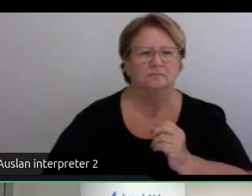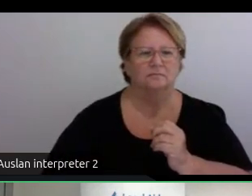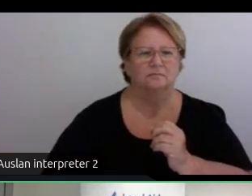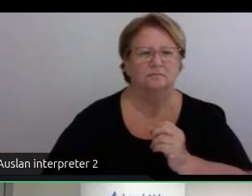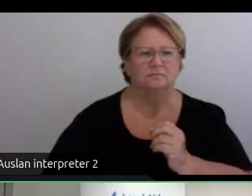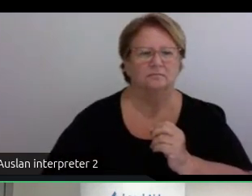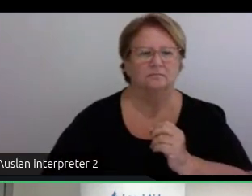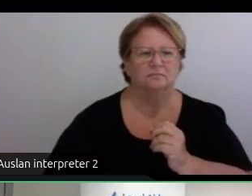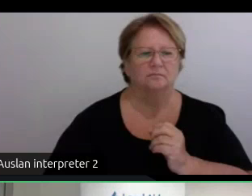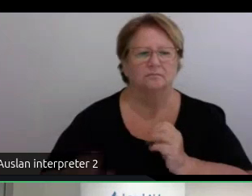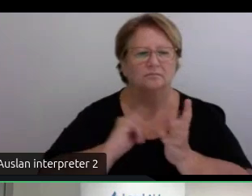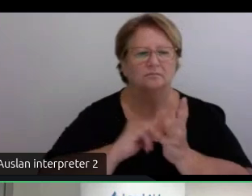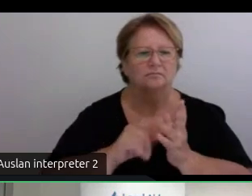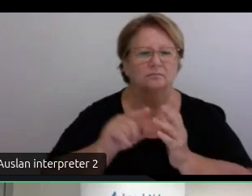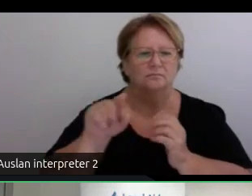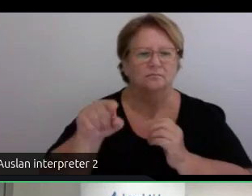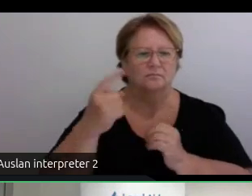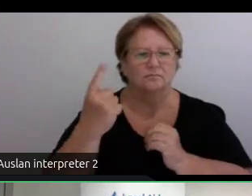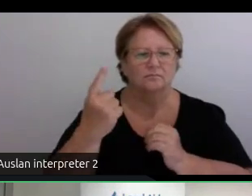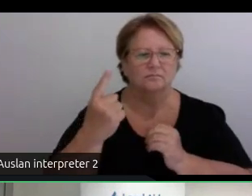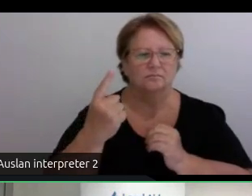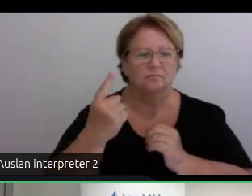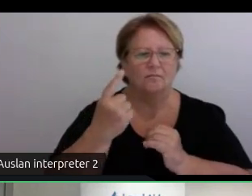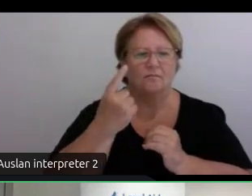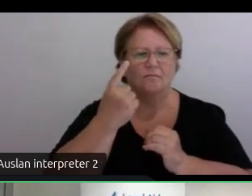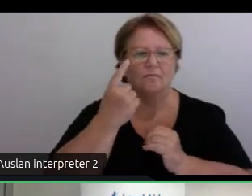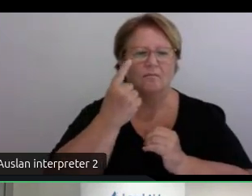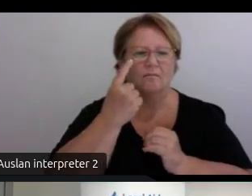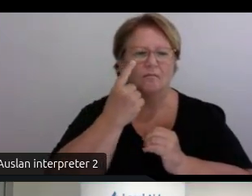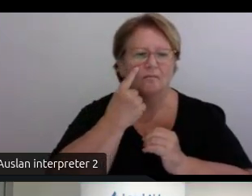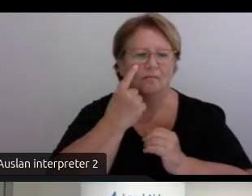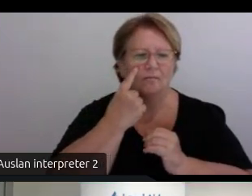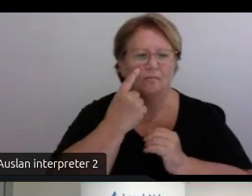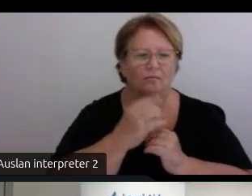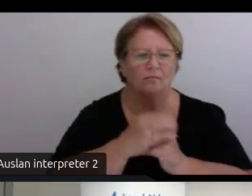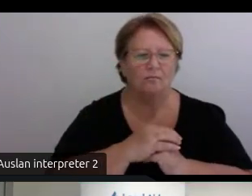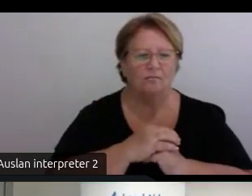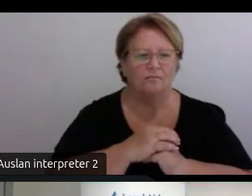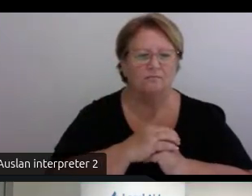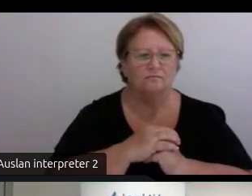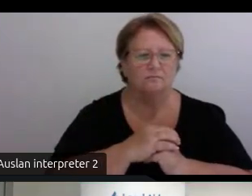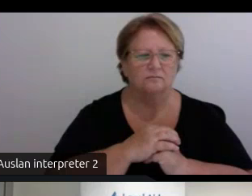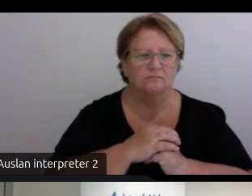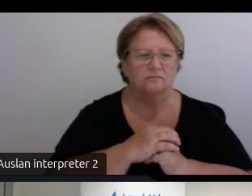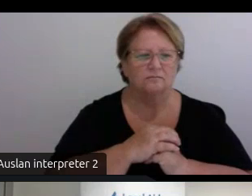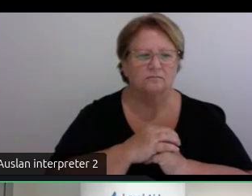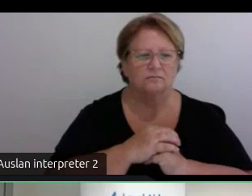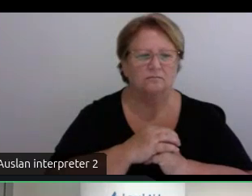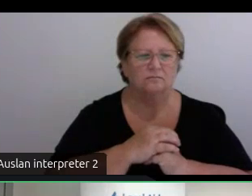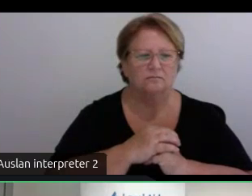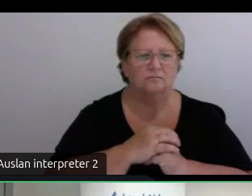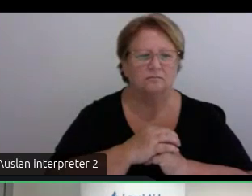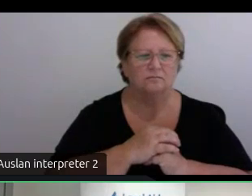of everything else in their lives, but this one very obviously. So, um you need to make sure that